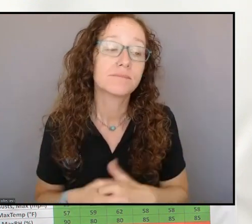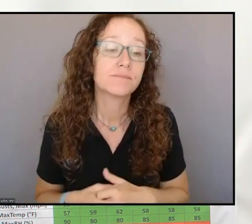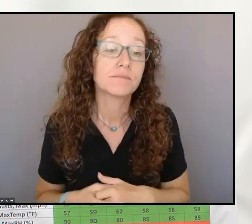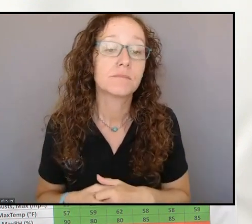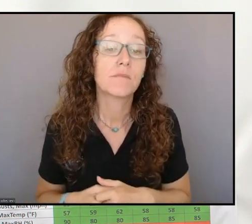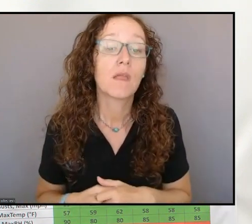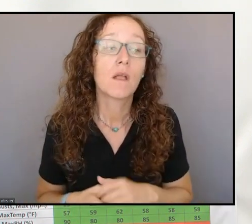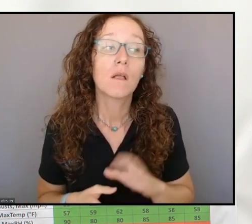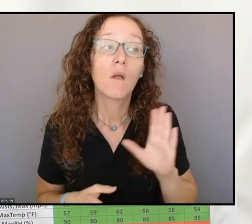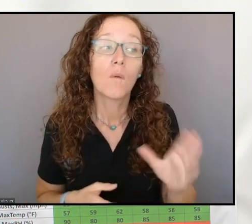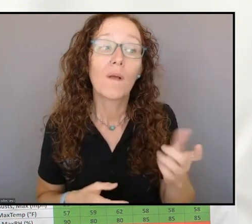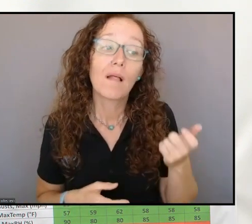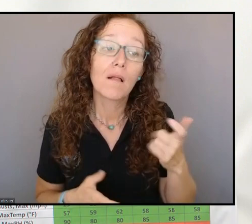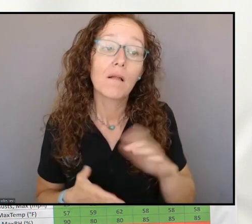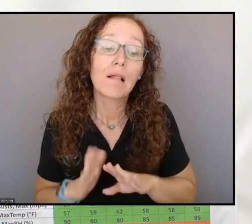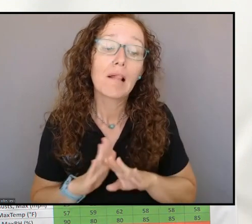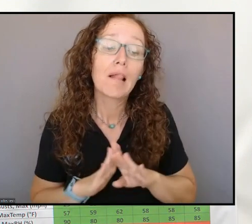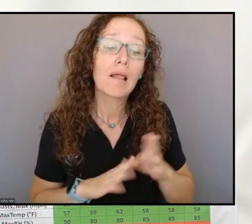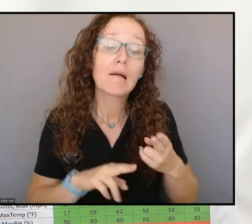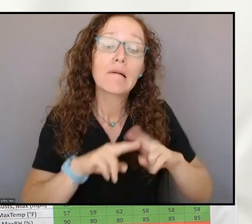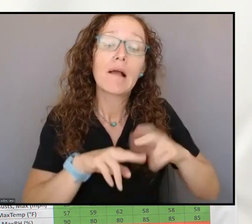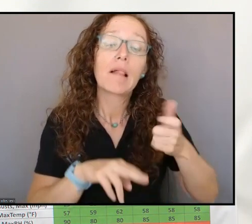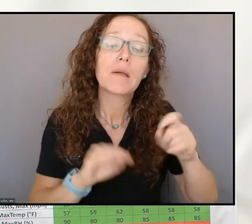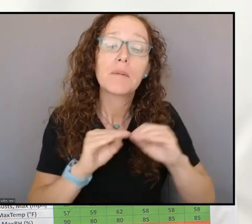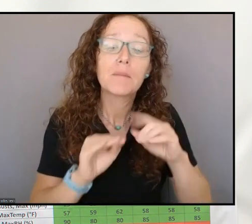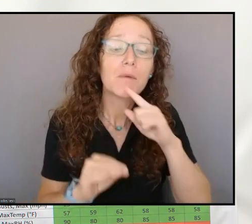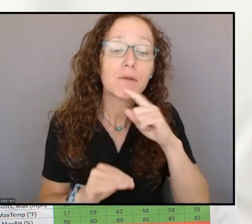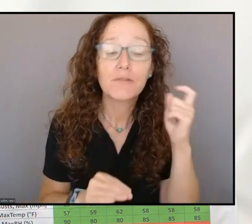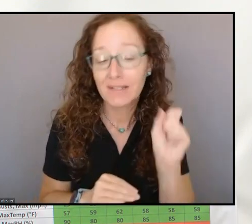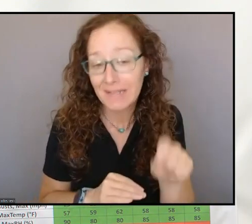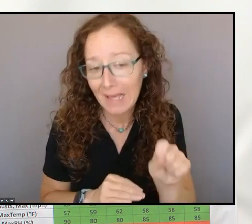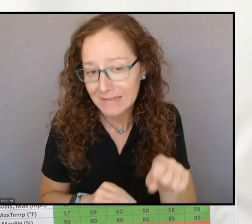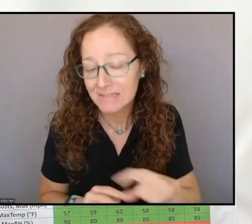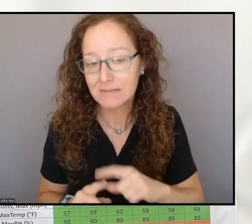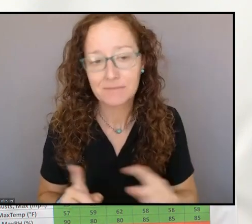been obviously, but nothing nothing like we saw a month ago